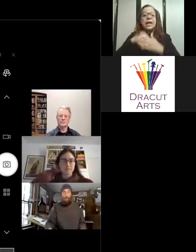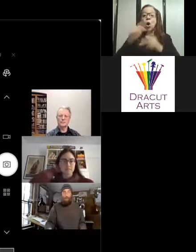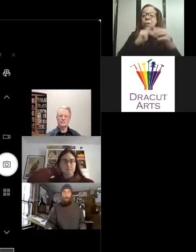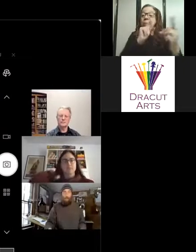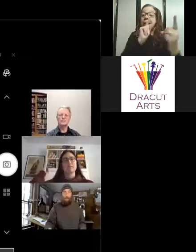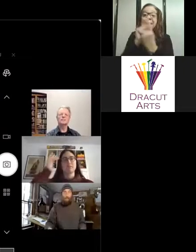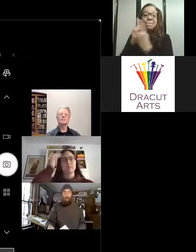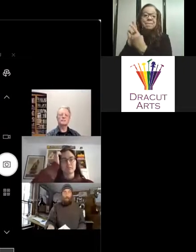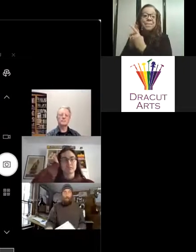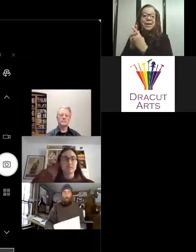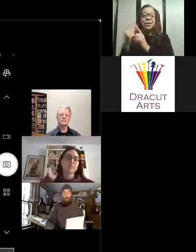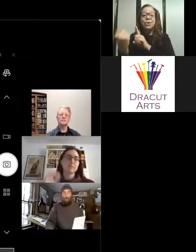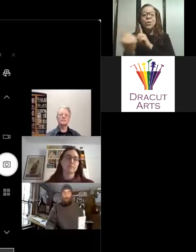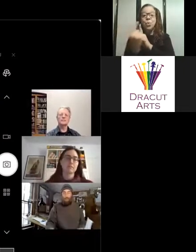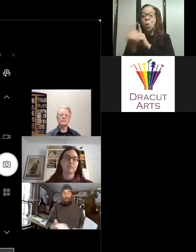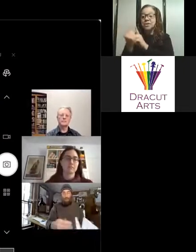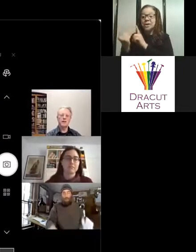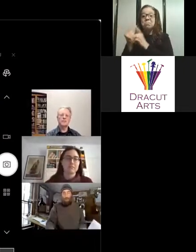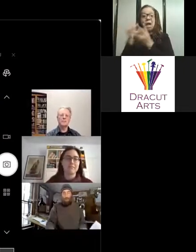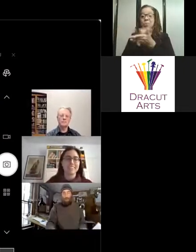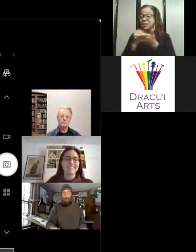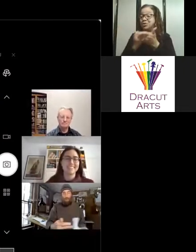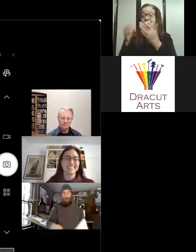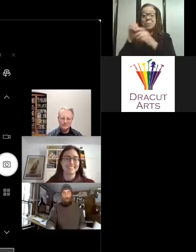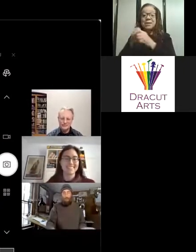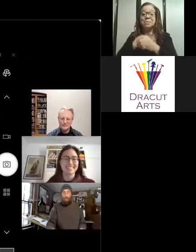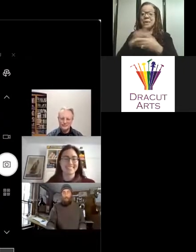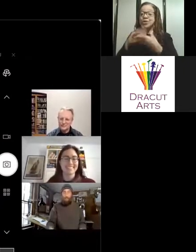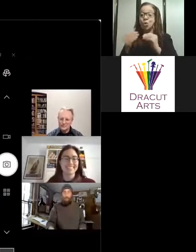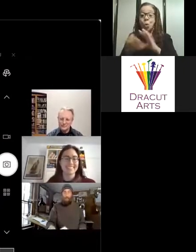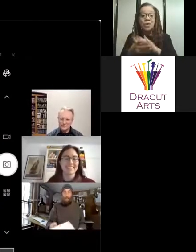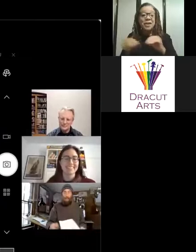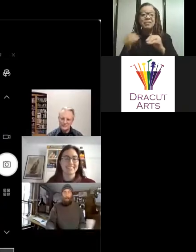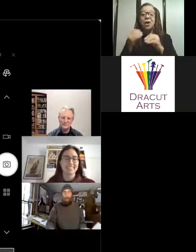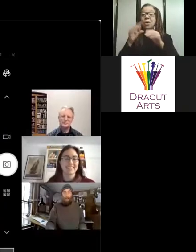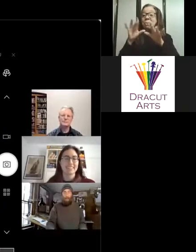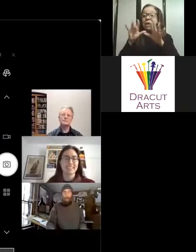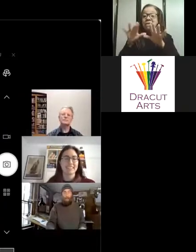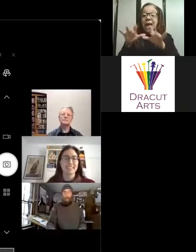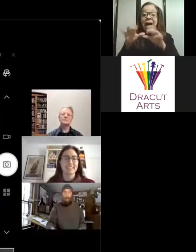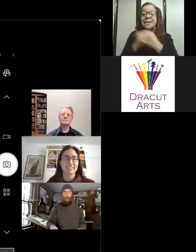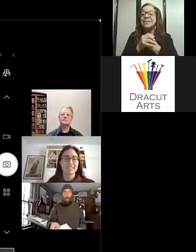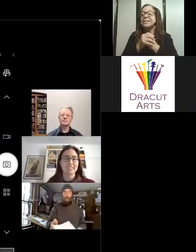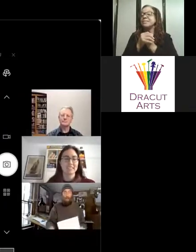who walked up as I was drawing, I'd just draw them into the story. Or butterflies that flew by, they would become part of the story.